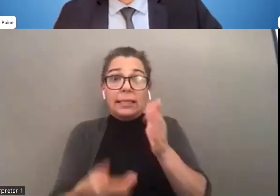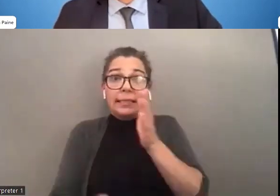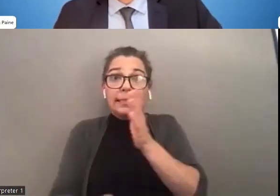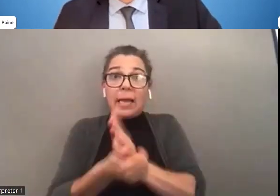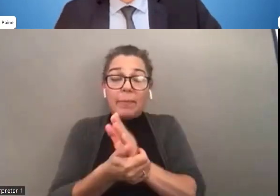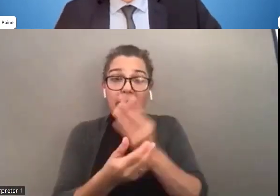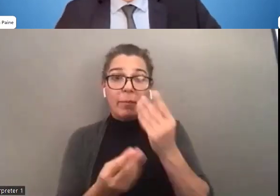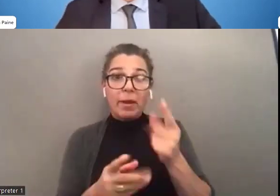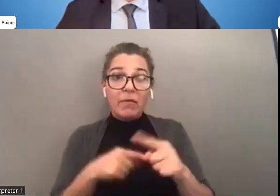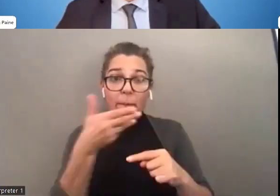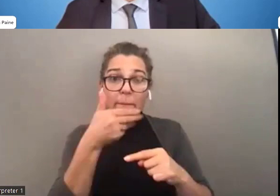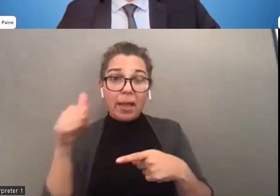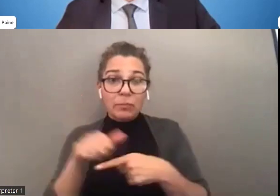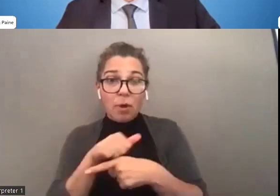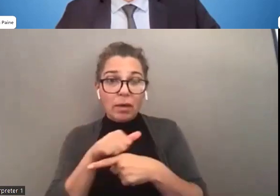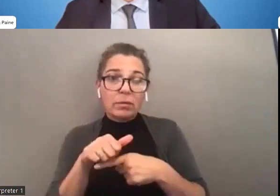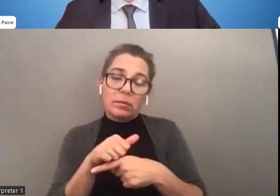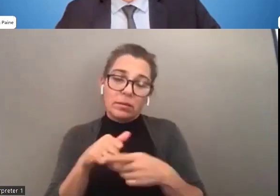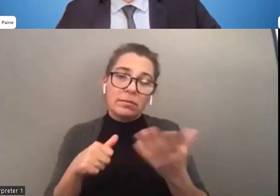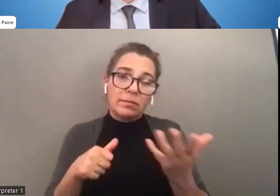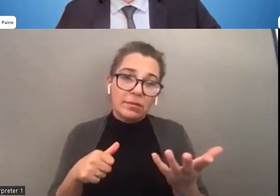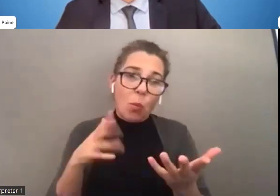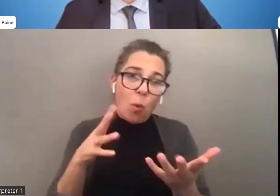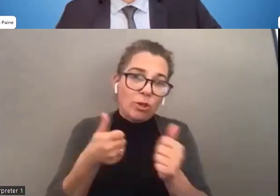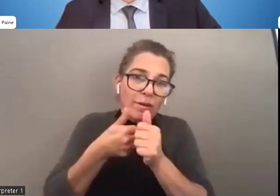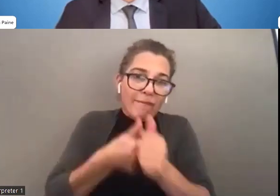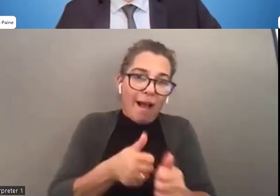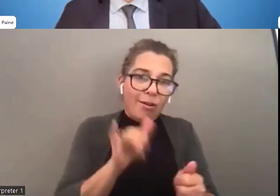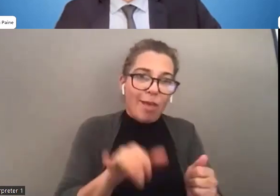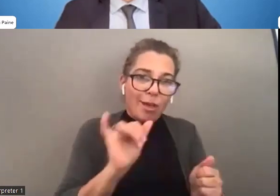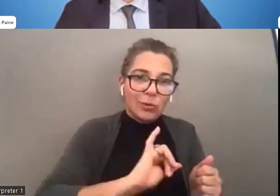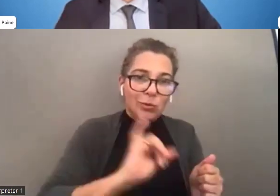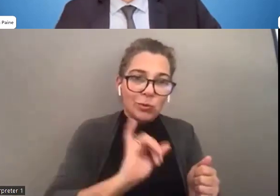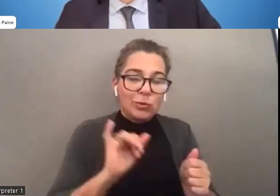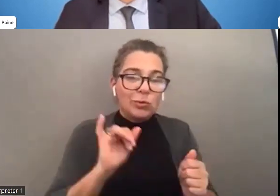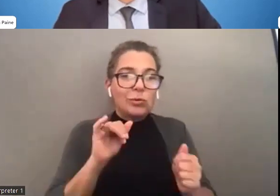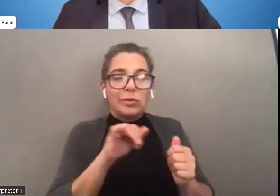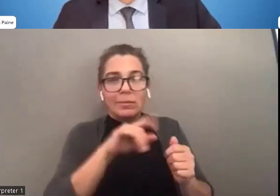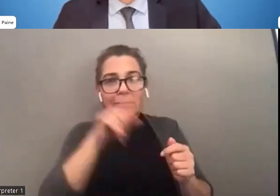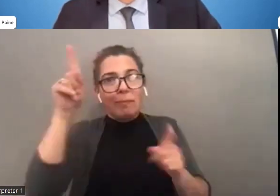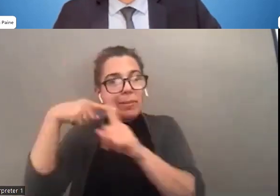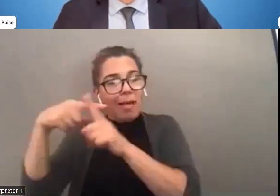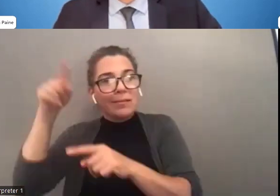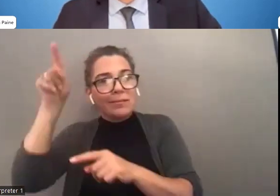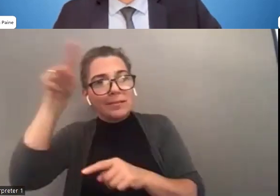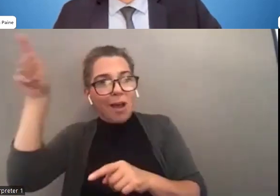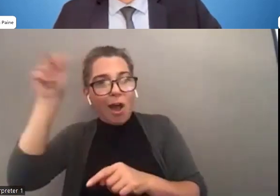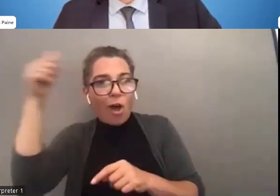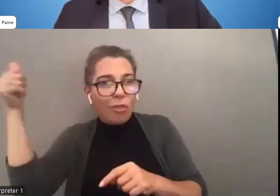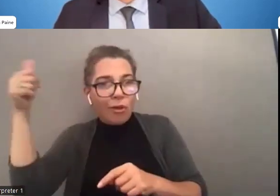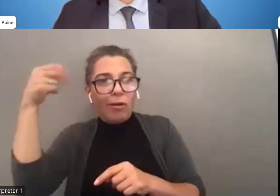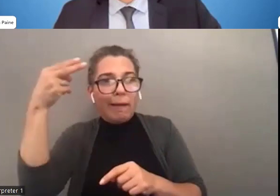which we would sort of expect you to, you know, follow as well as those laws and regulations,